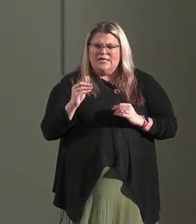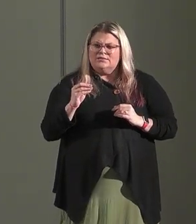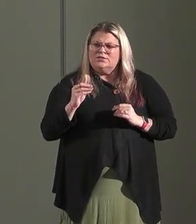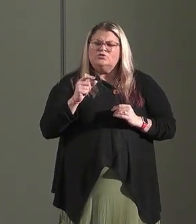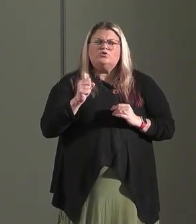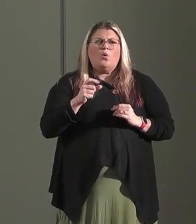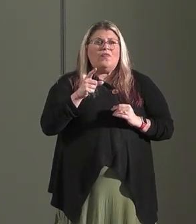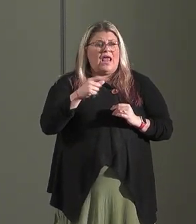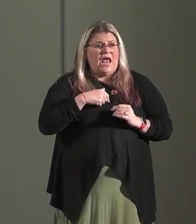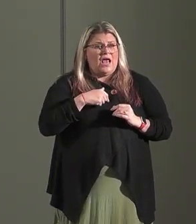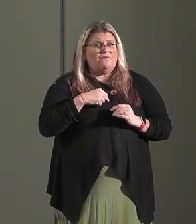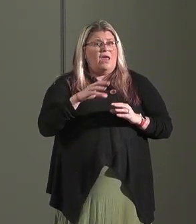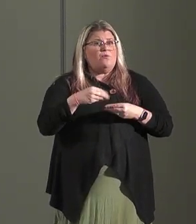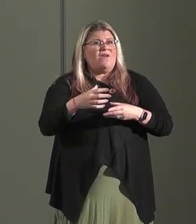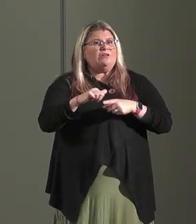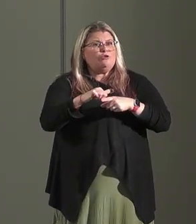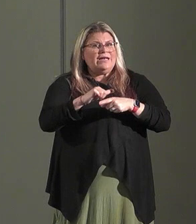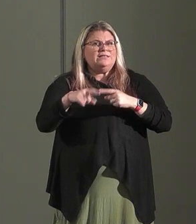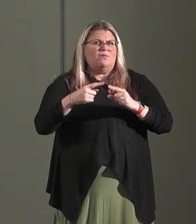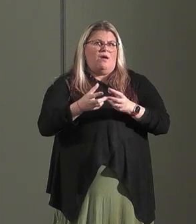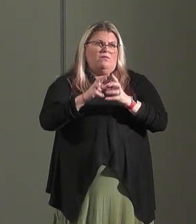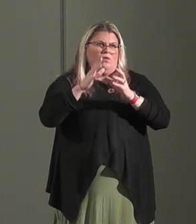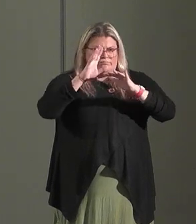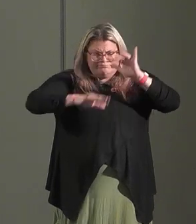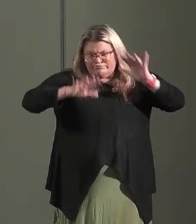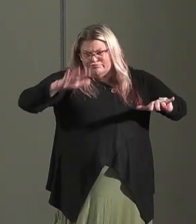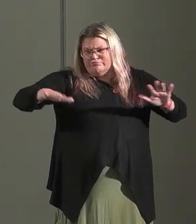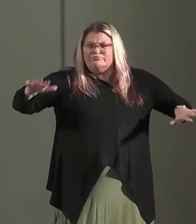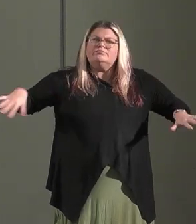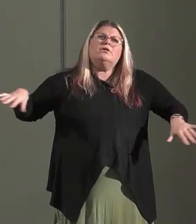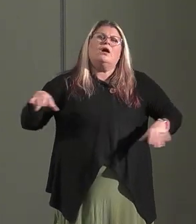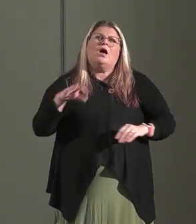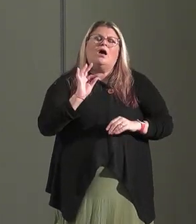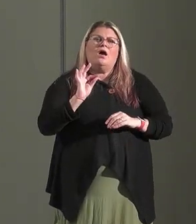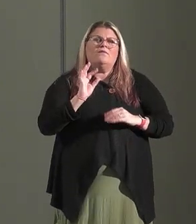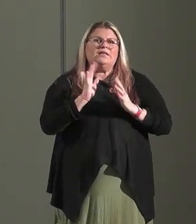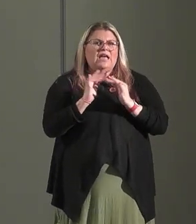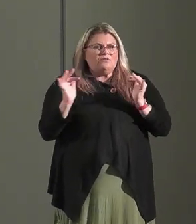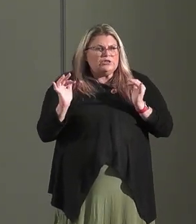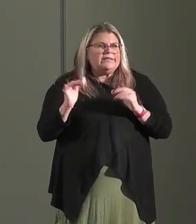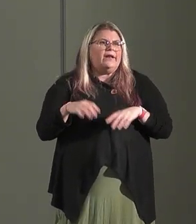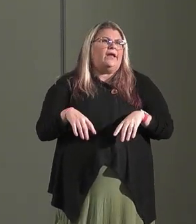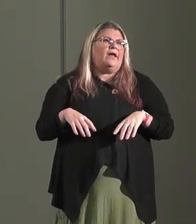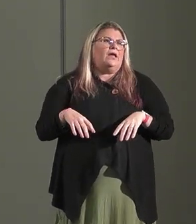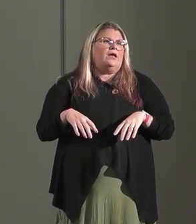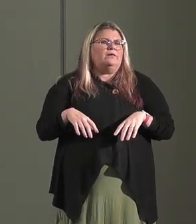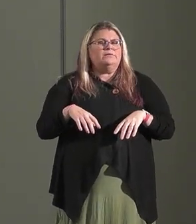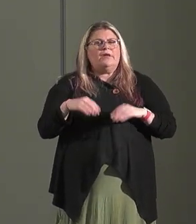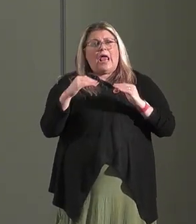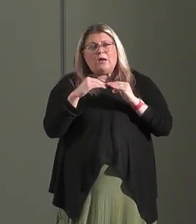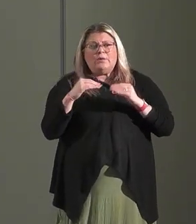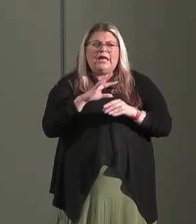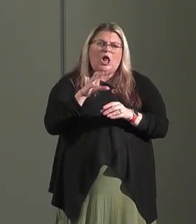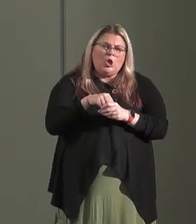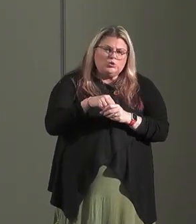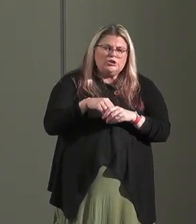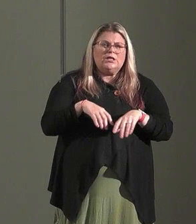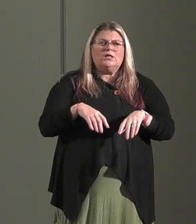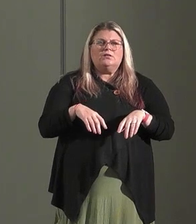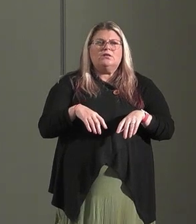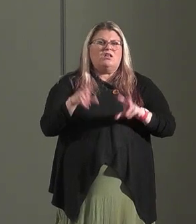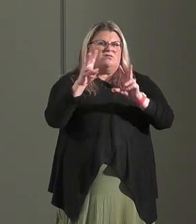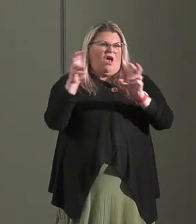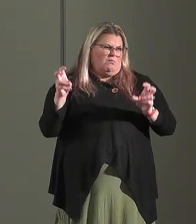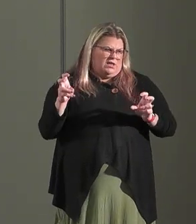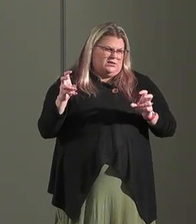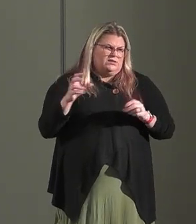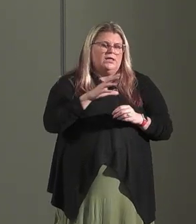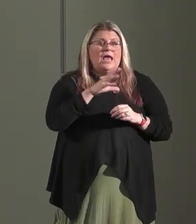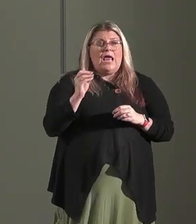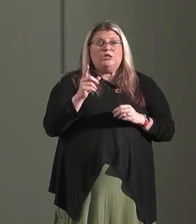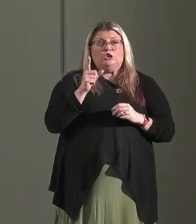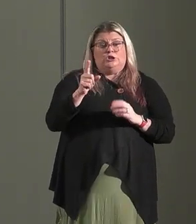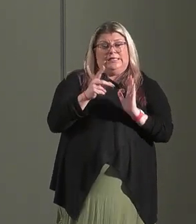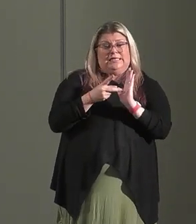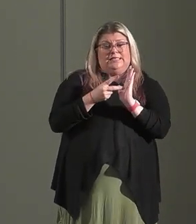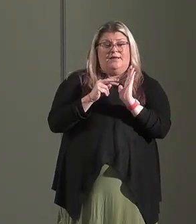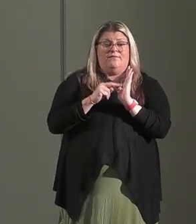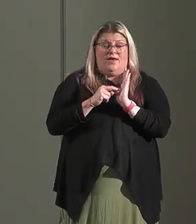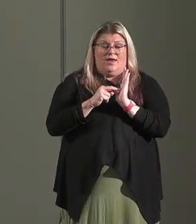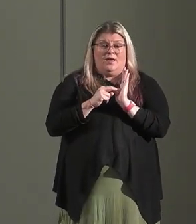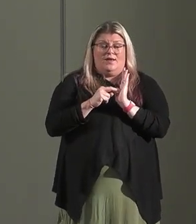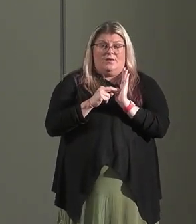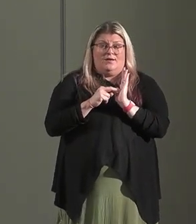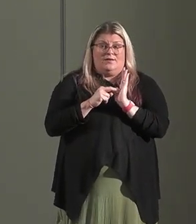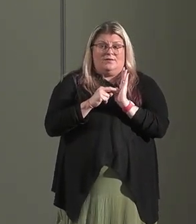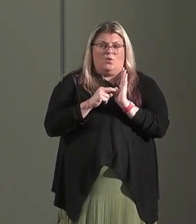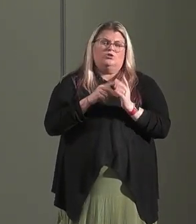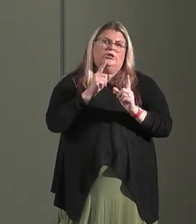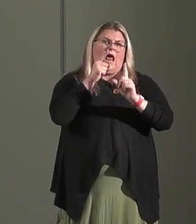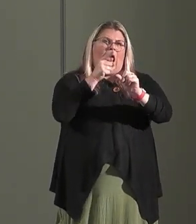training on a range of Diversity equity and inclusion topics. She highlights it between